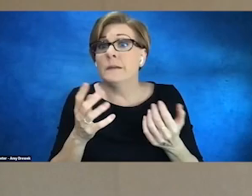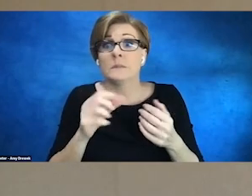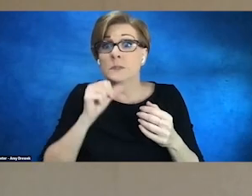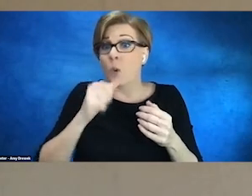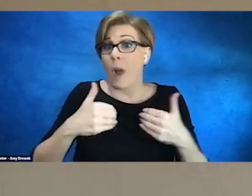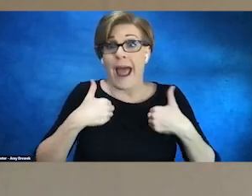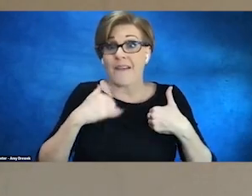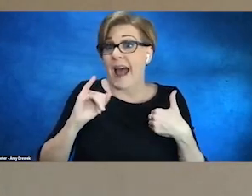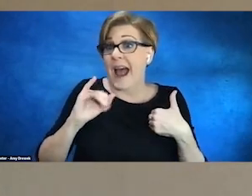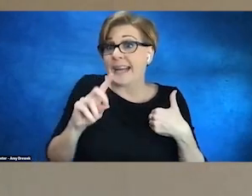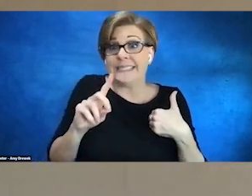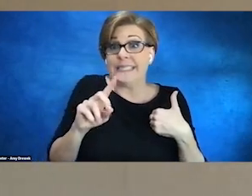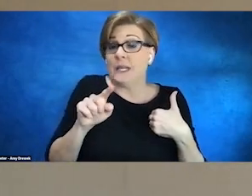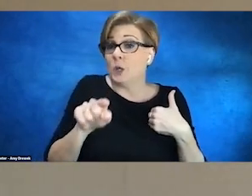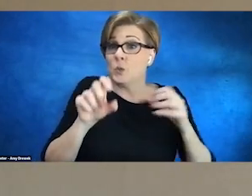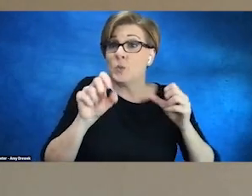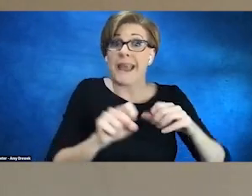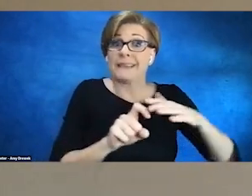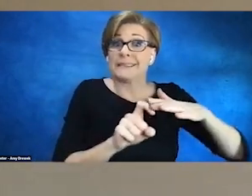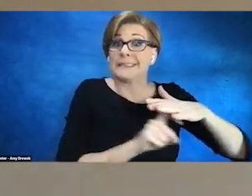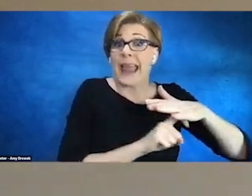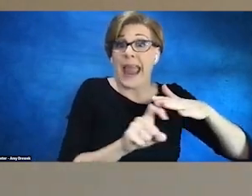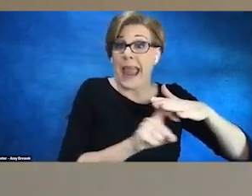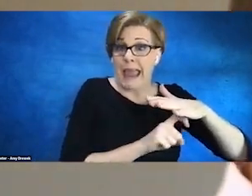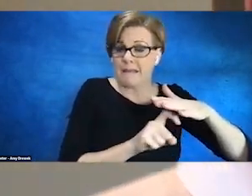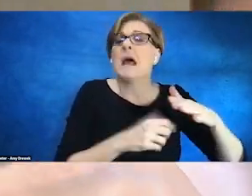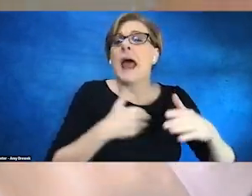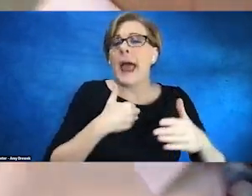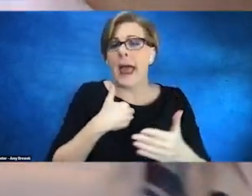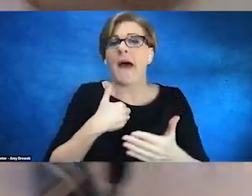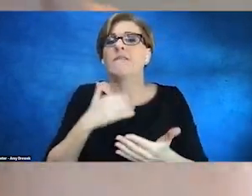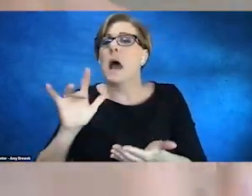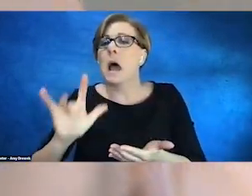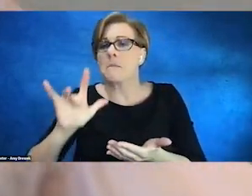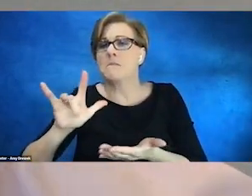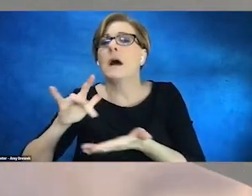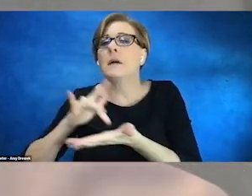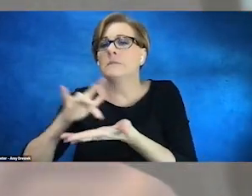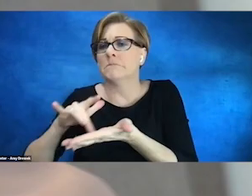they didn't bring a scannable ID we do have a manual search option that they can enter the